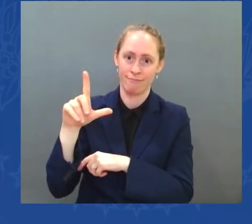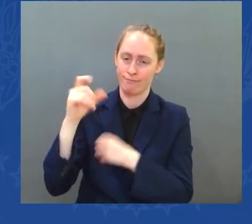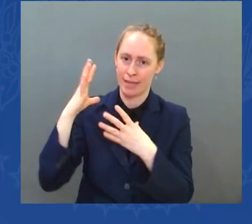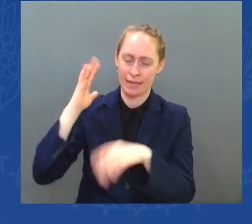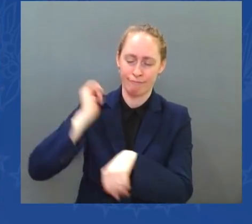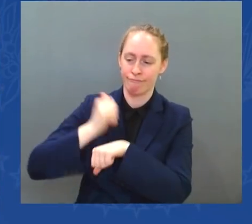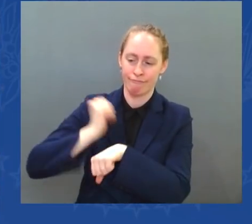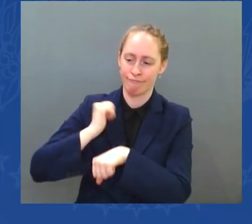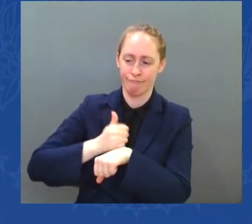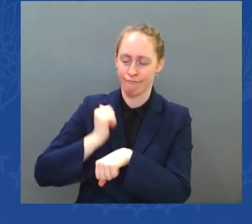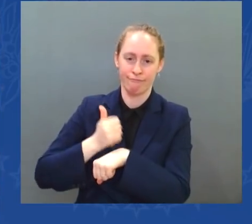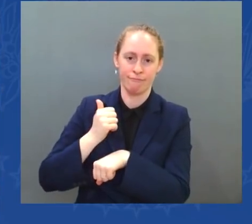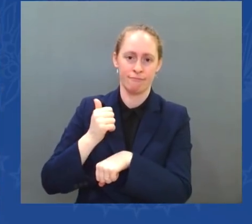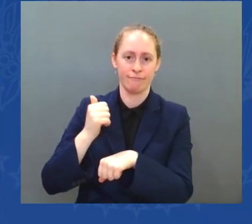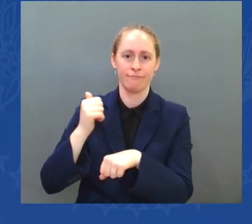And I was a senator for 36 years.